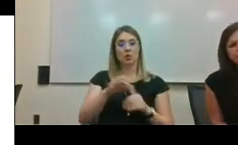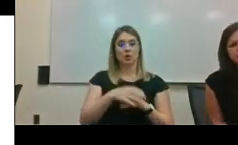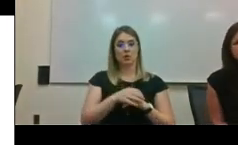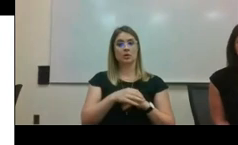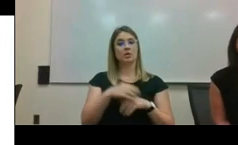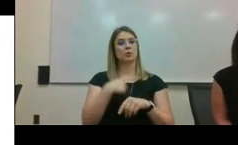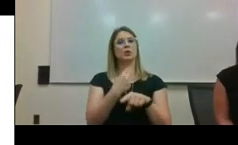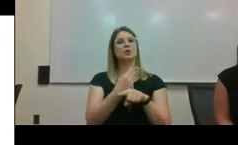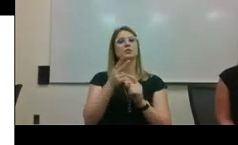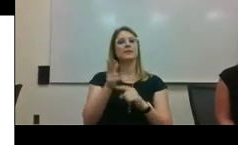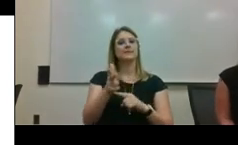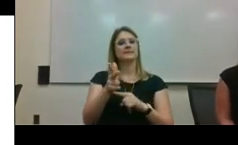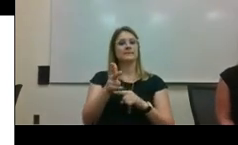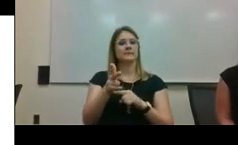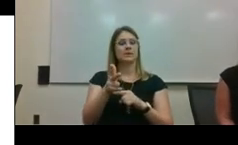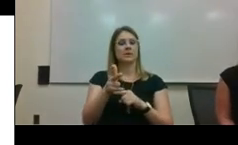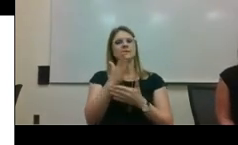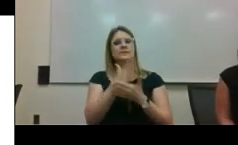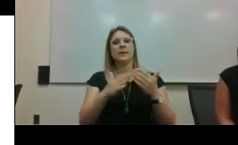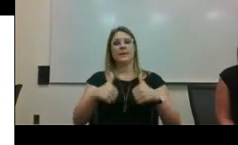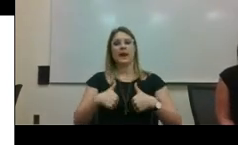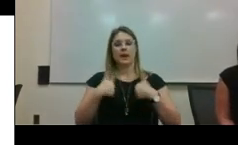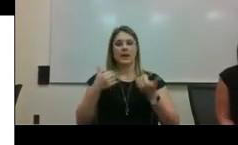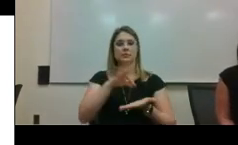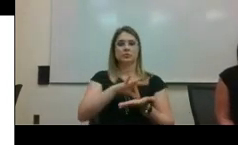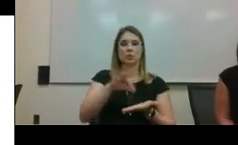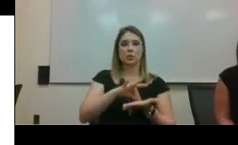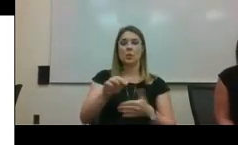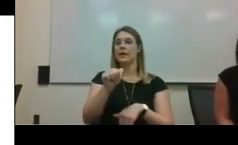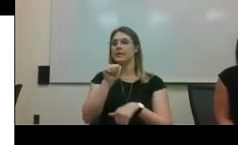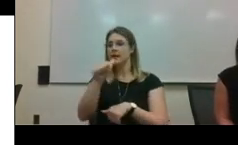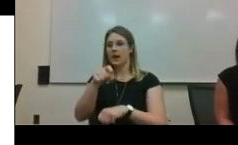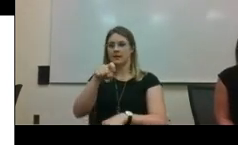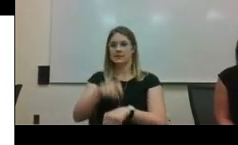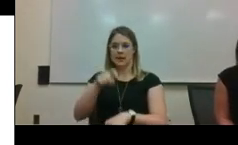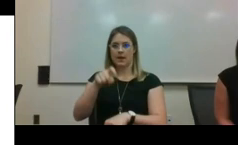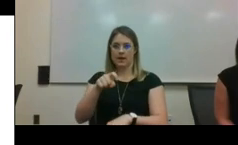We did some live scoring of the non time subtask to a comprehension question.